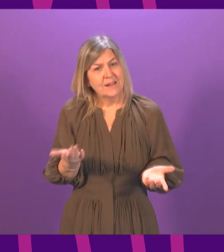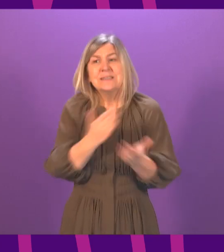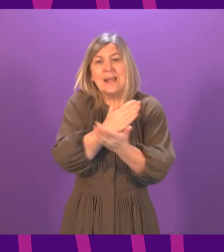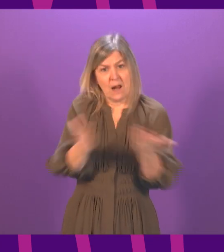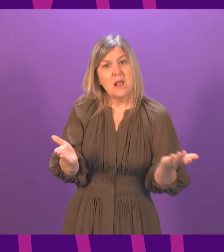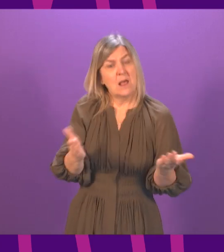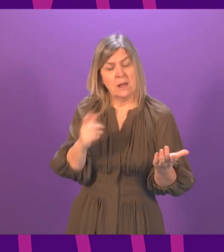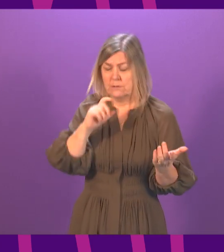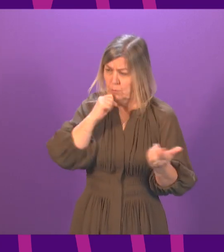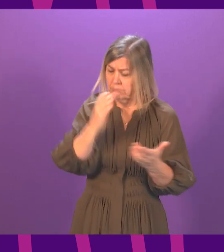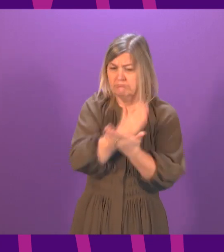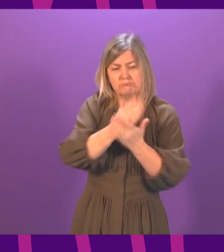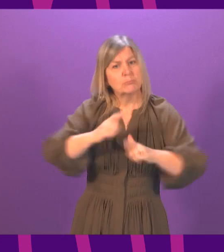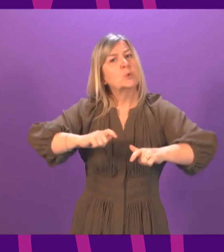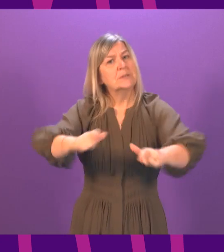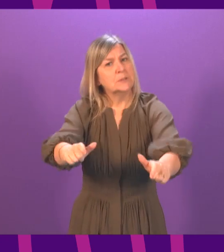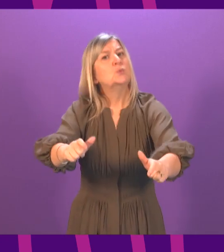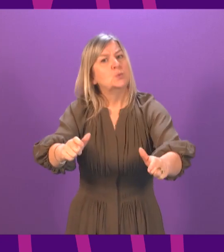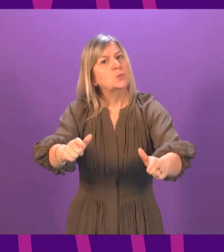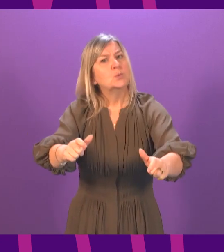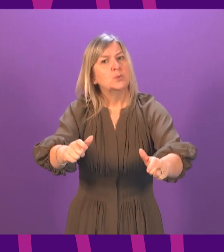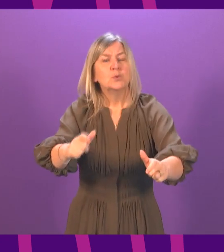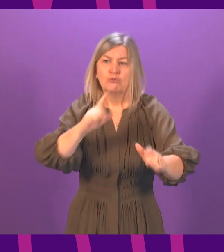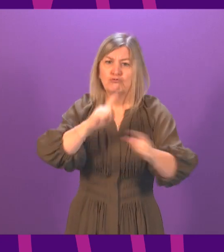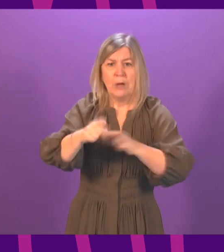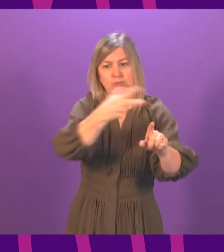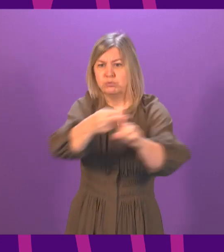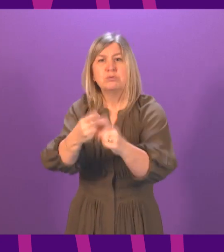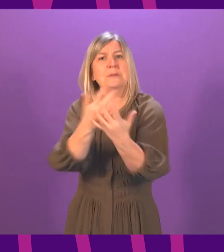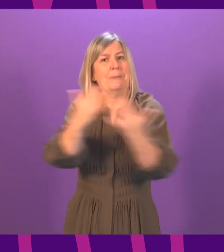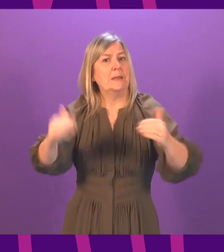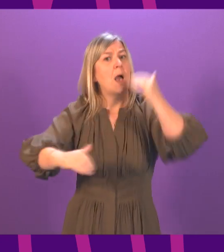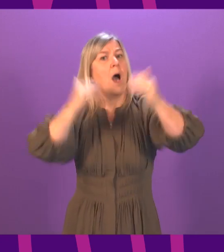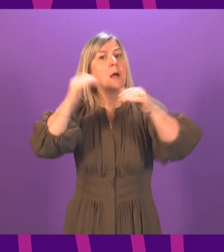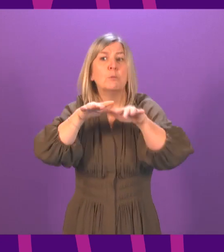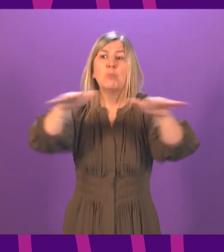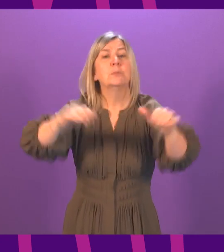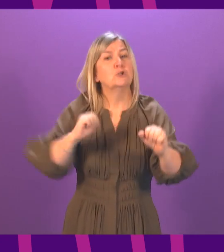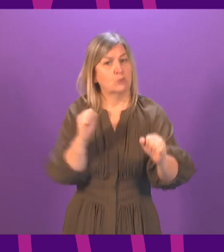as we get vaccines to as many people in the adult population as we can, as quickly as we can.